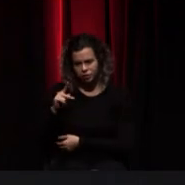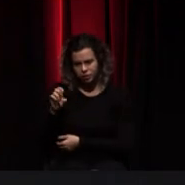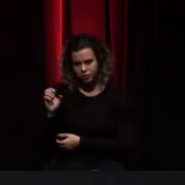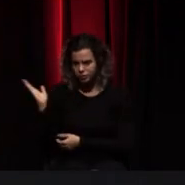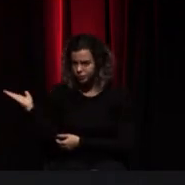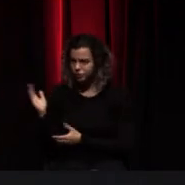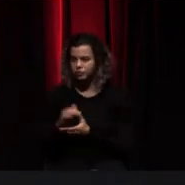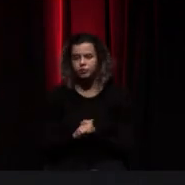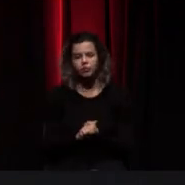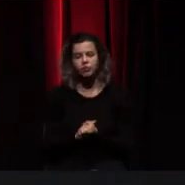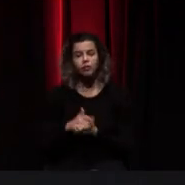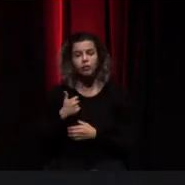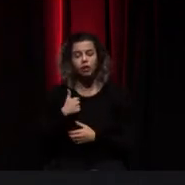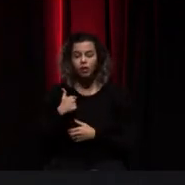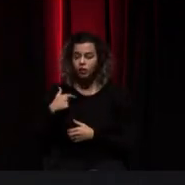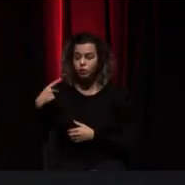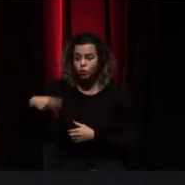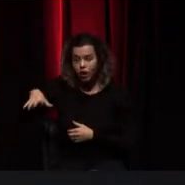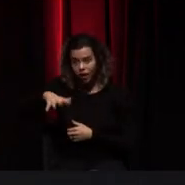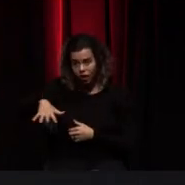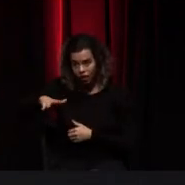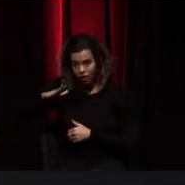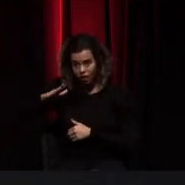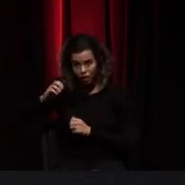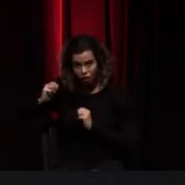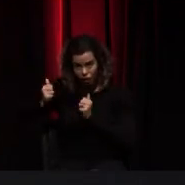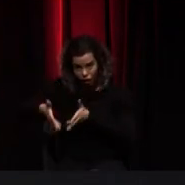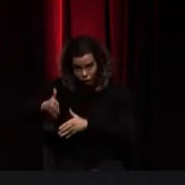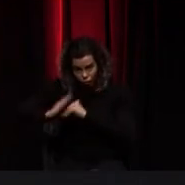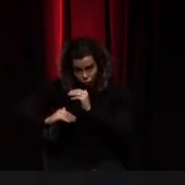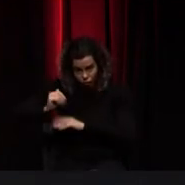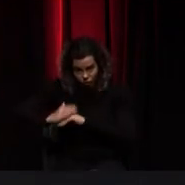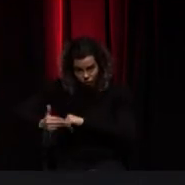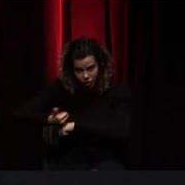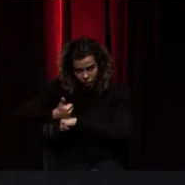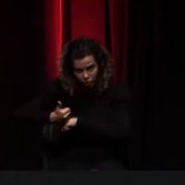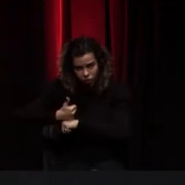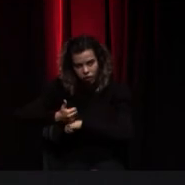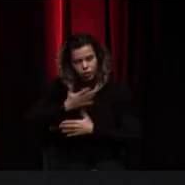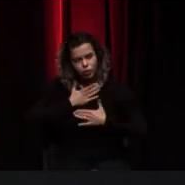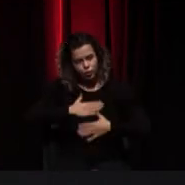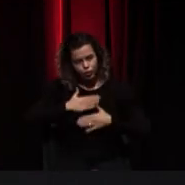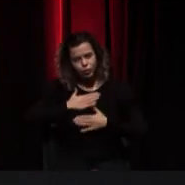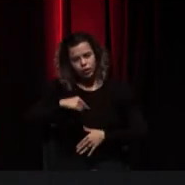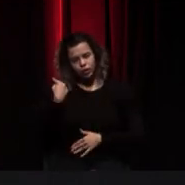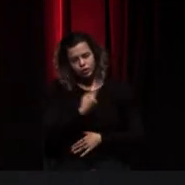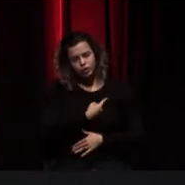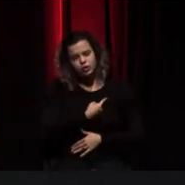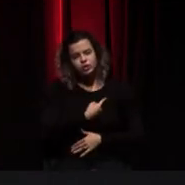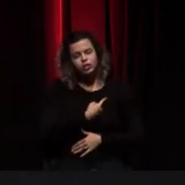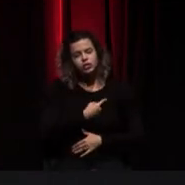“It is encouraging those journalists may produce content,